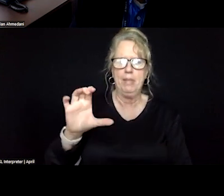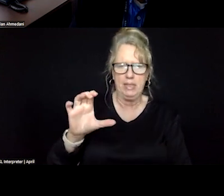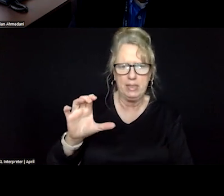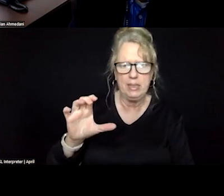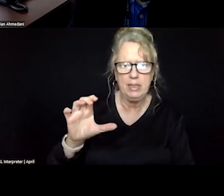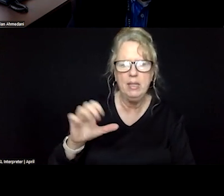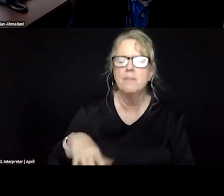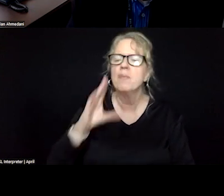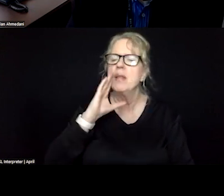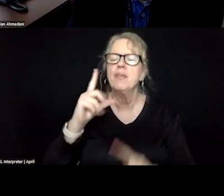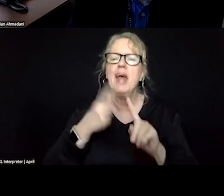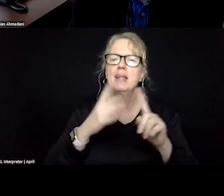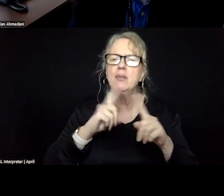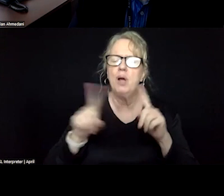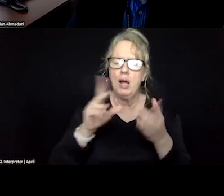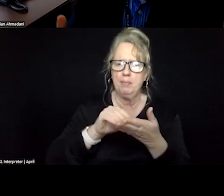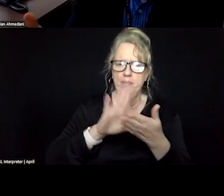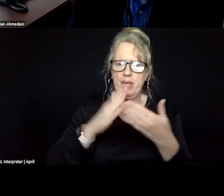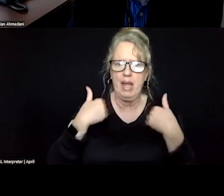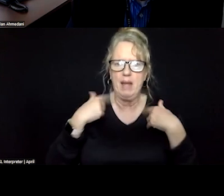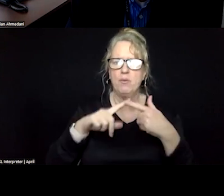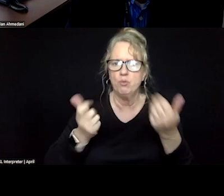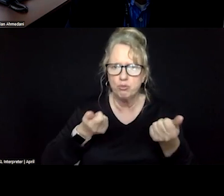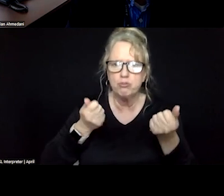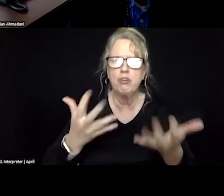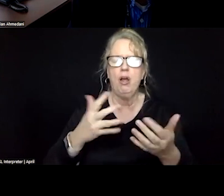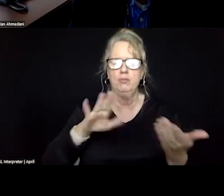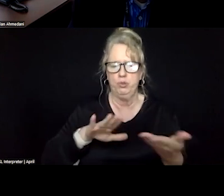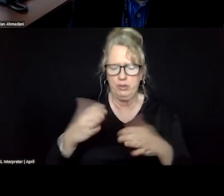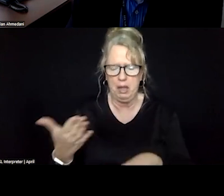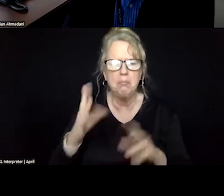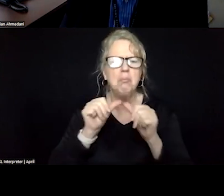MORTALITY RECORDS TO HAVE AN ACTUAL CAUSE OF DEATH.